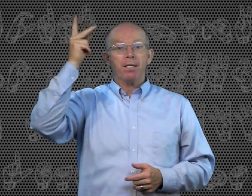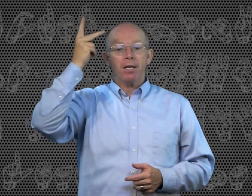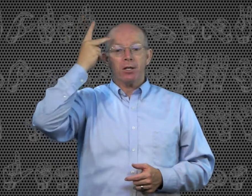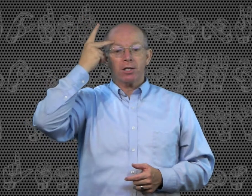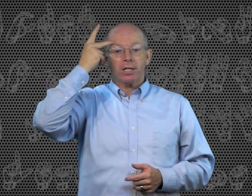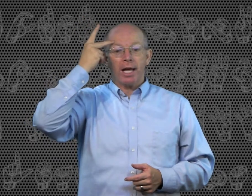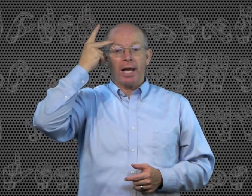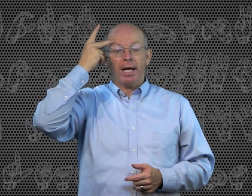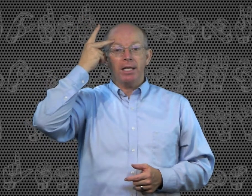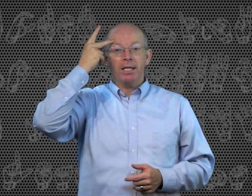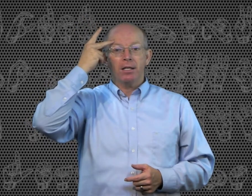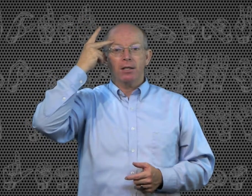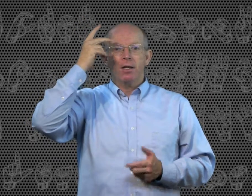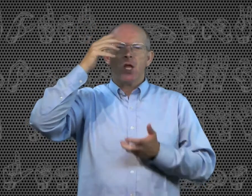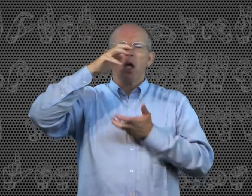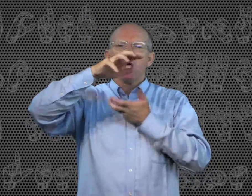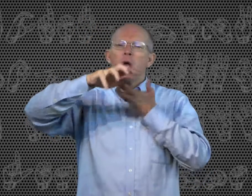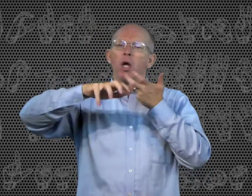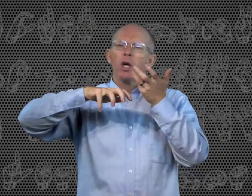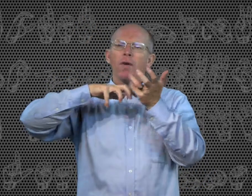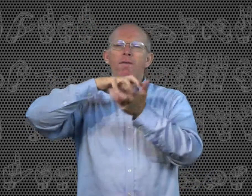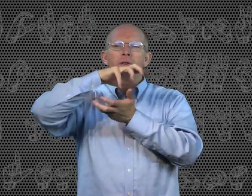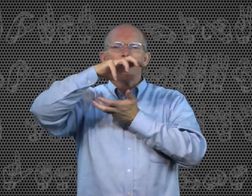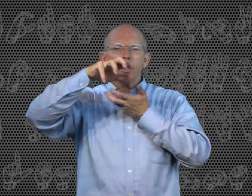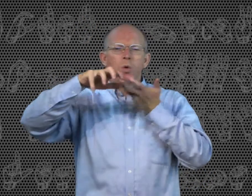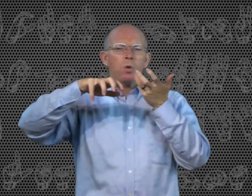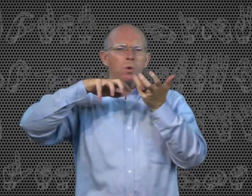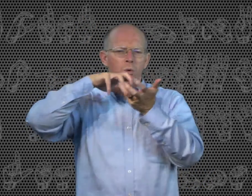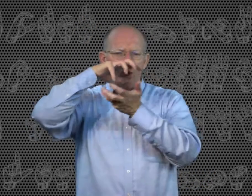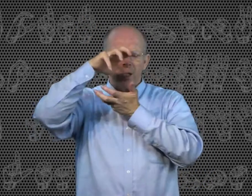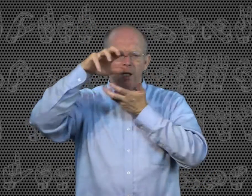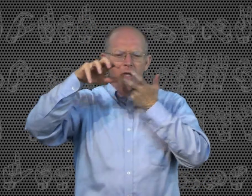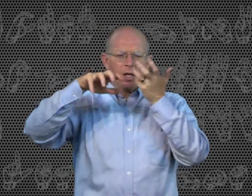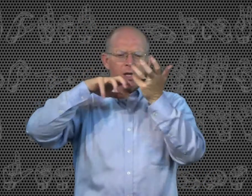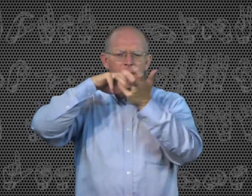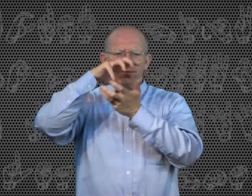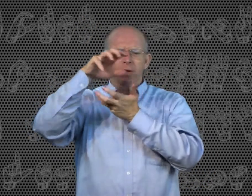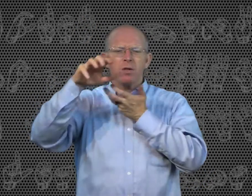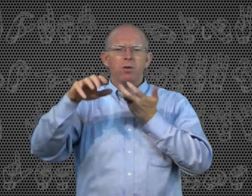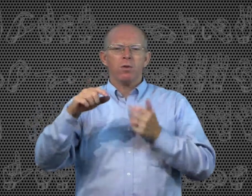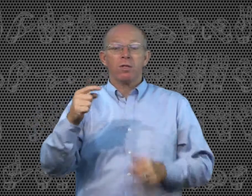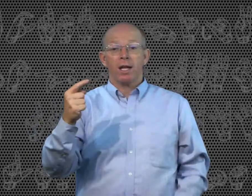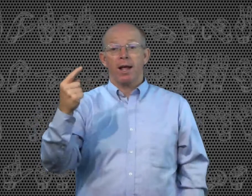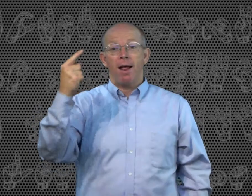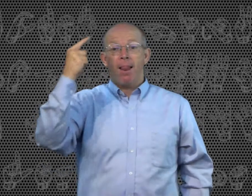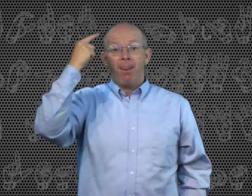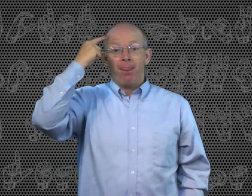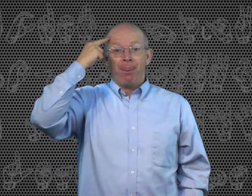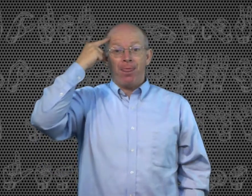MISUNDERSTAND CONFUSED CONFUSED